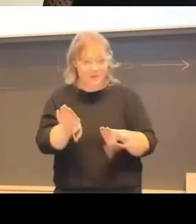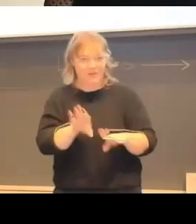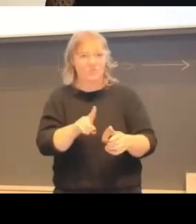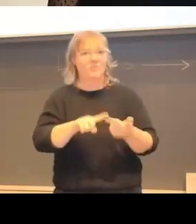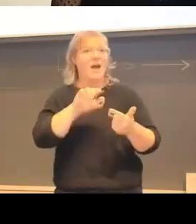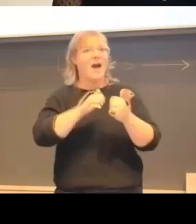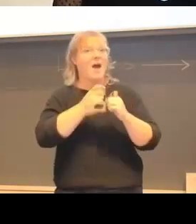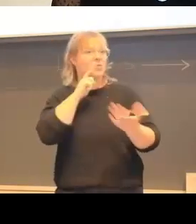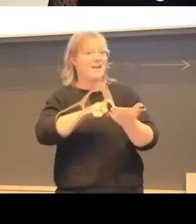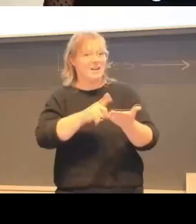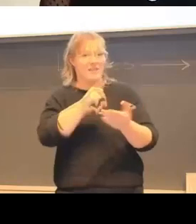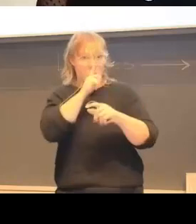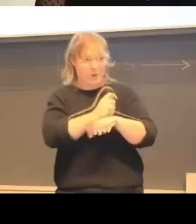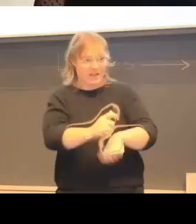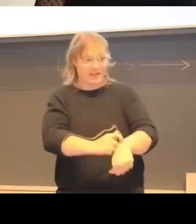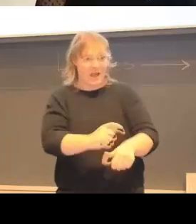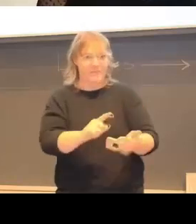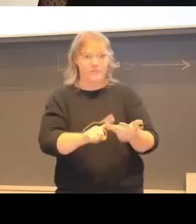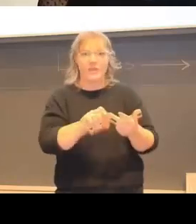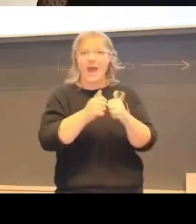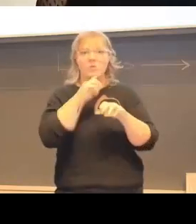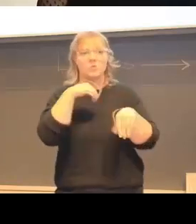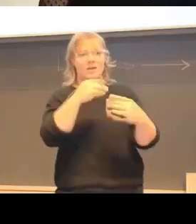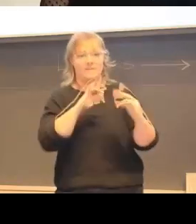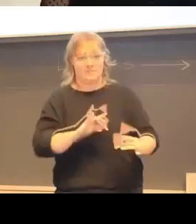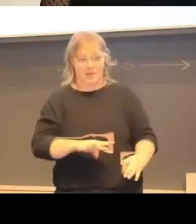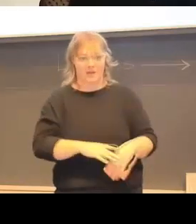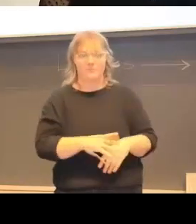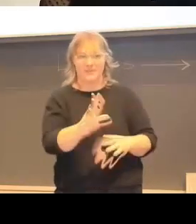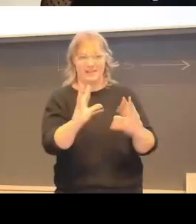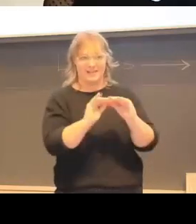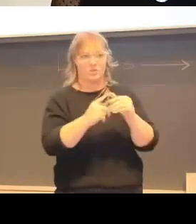time and code for them and how to give feedback this session was interactive in nature with